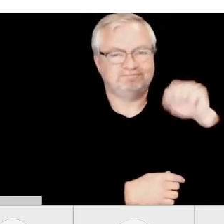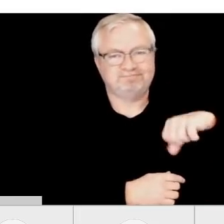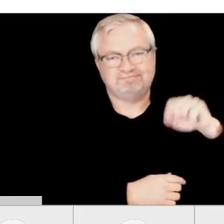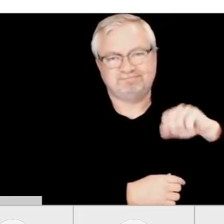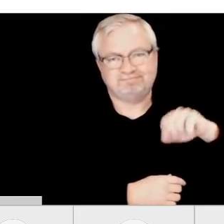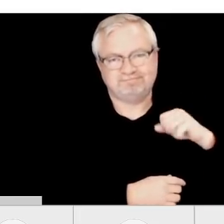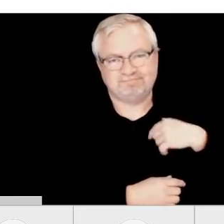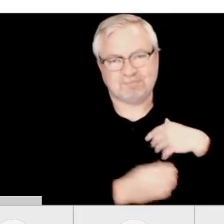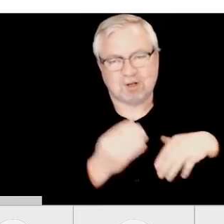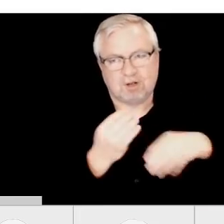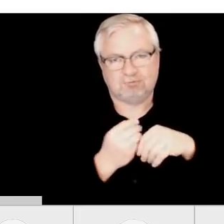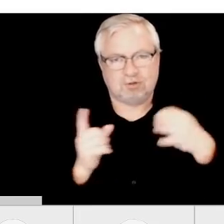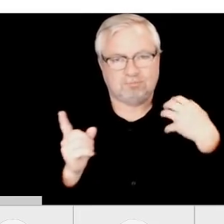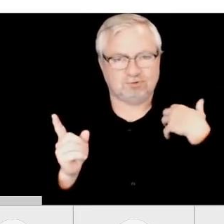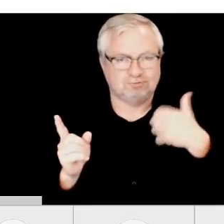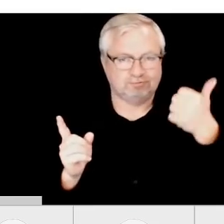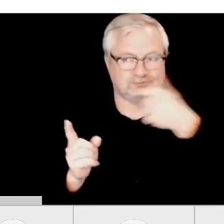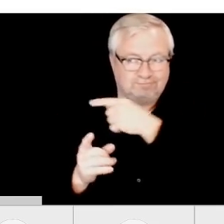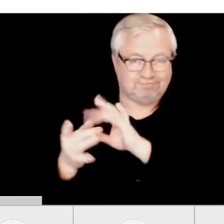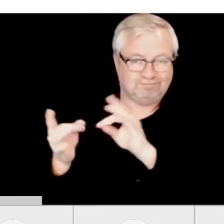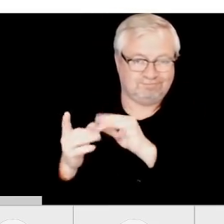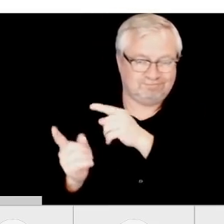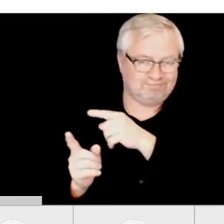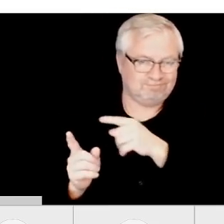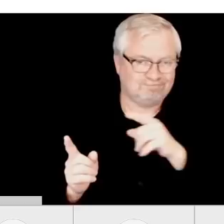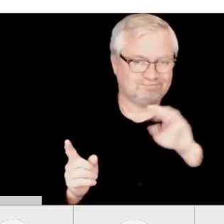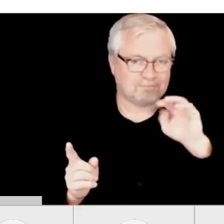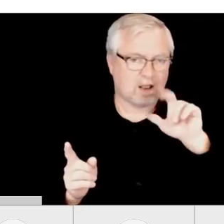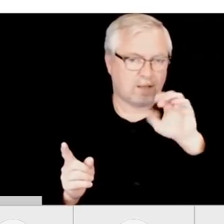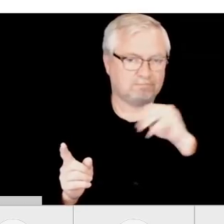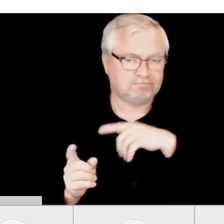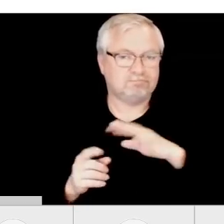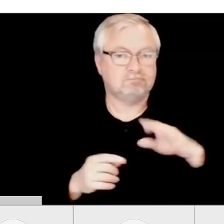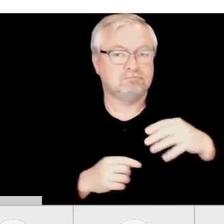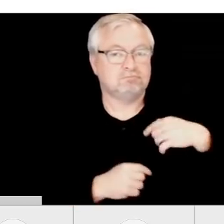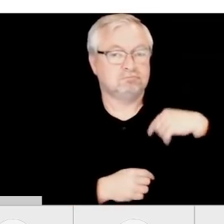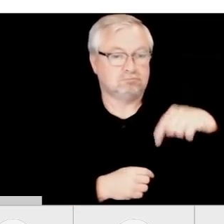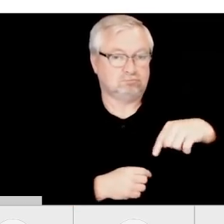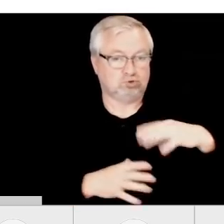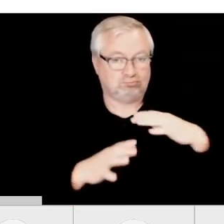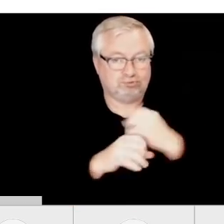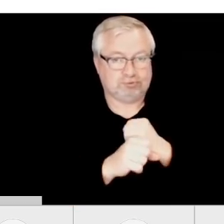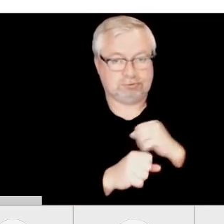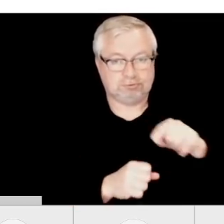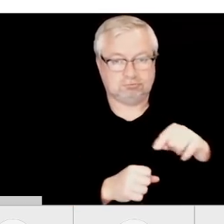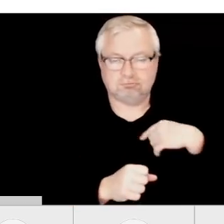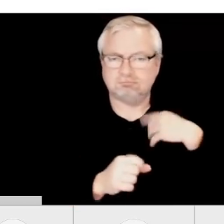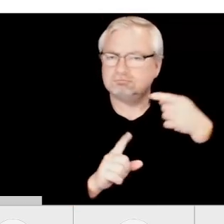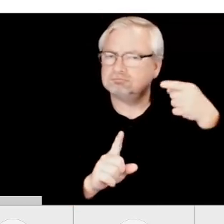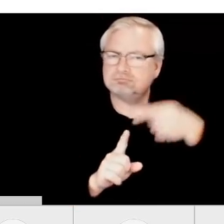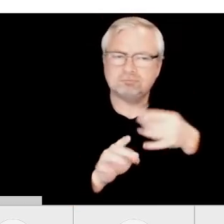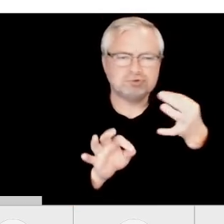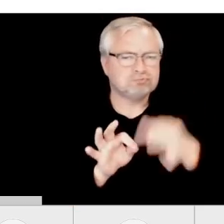saying for this briefing, we have, for simplicity's sake, not illustrated the